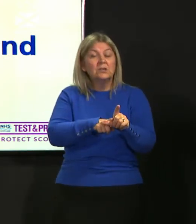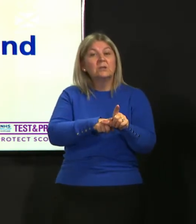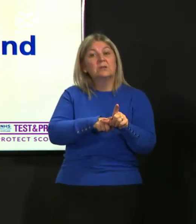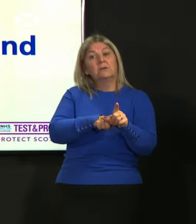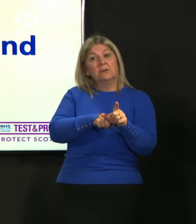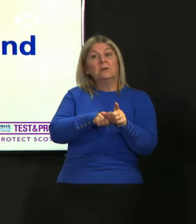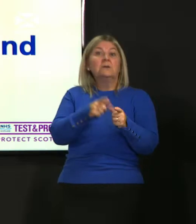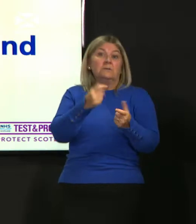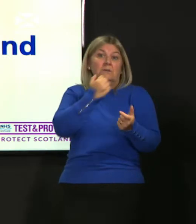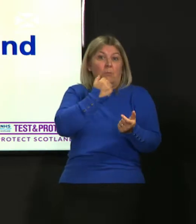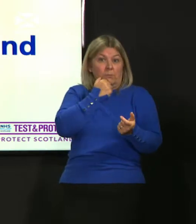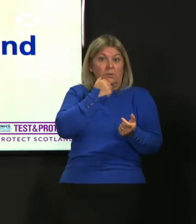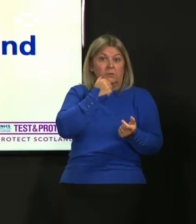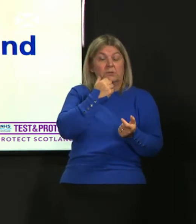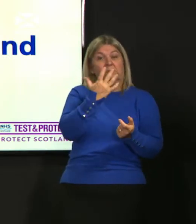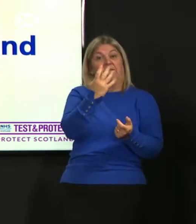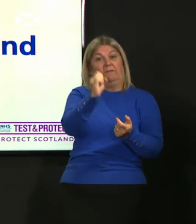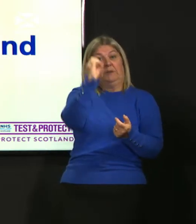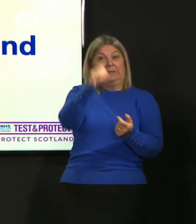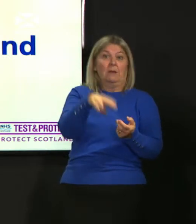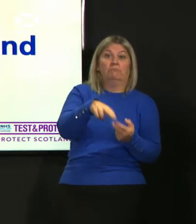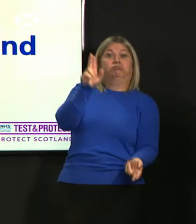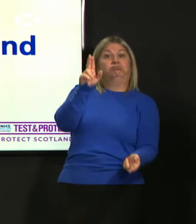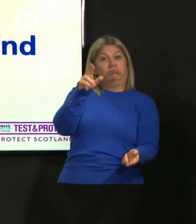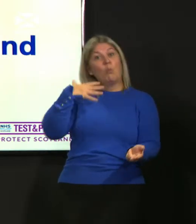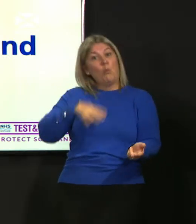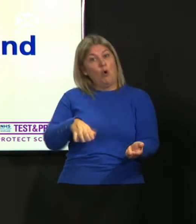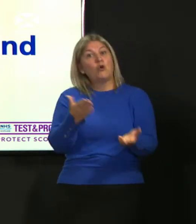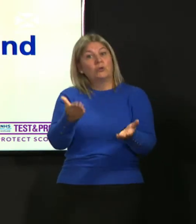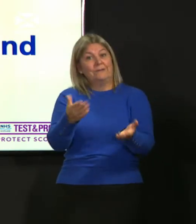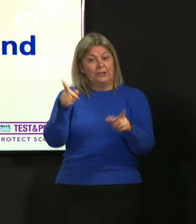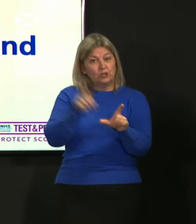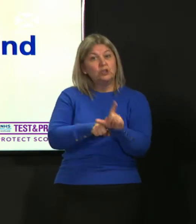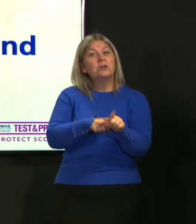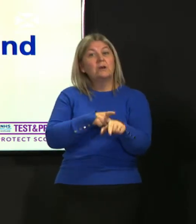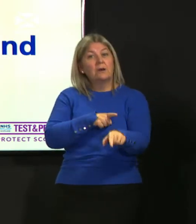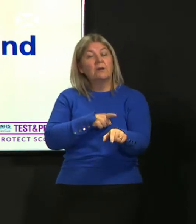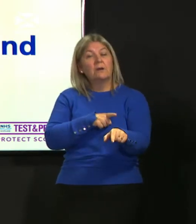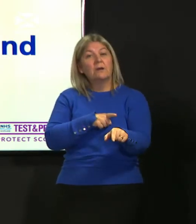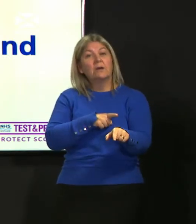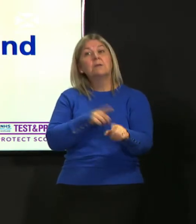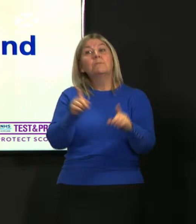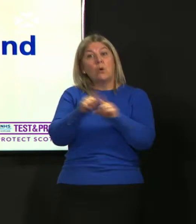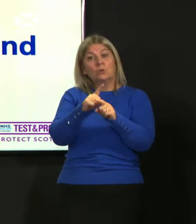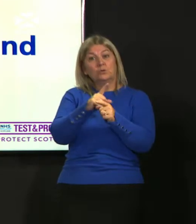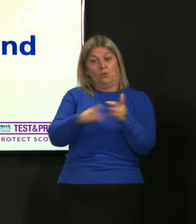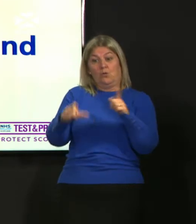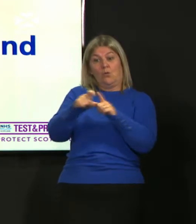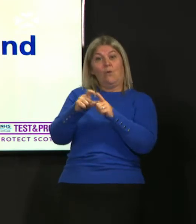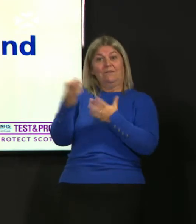in the number of people we want to vaccinate, but we've also got the COVID virus, which means